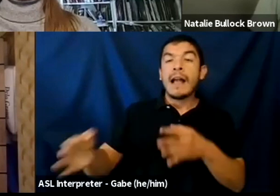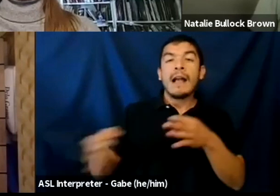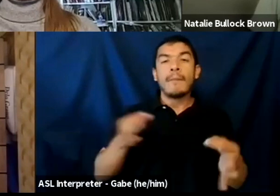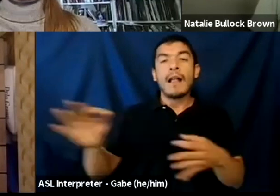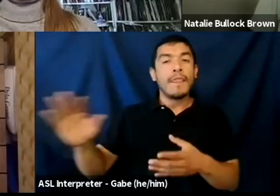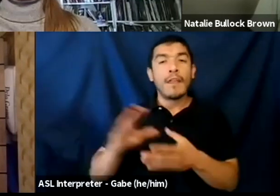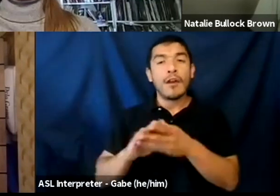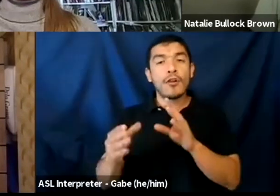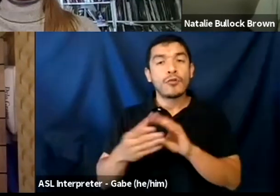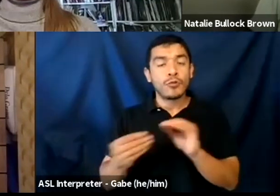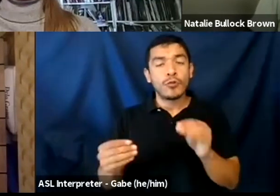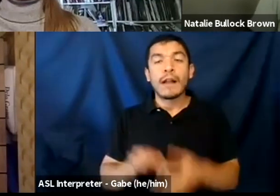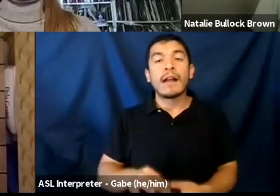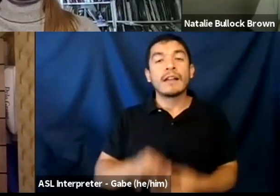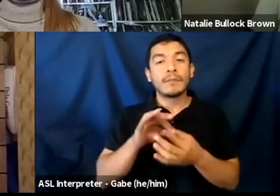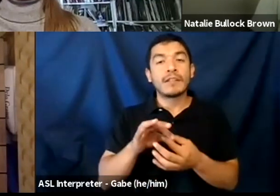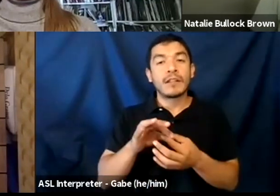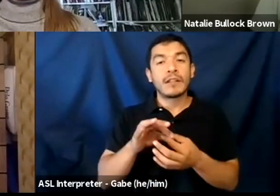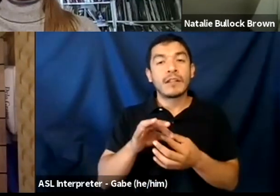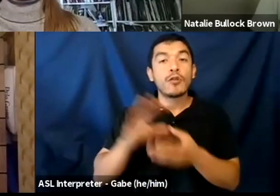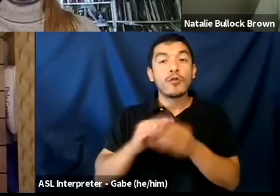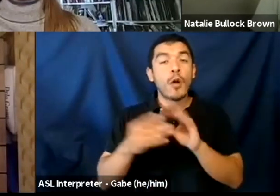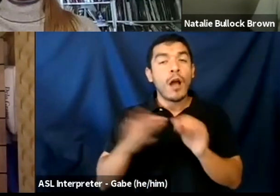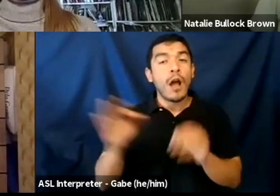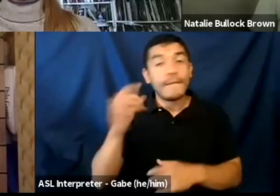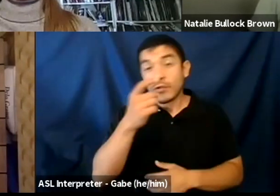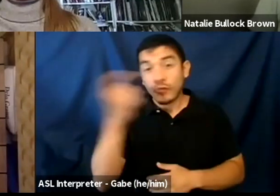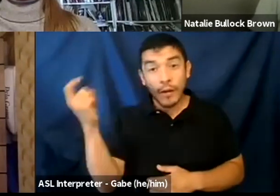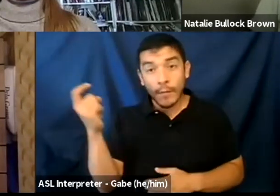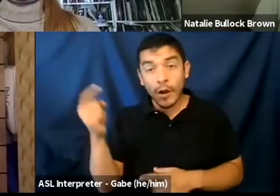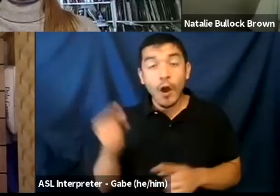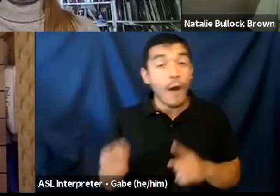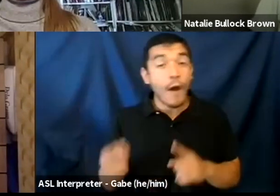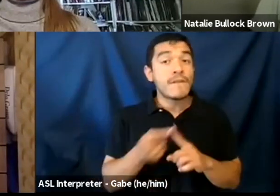especially stories of trauma first to a camera